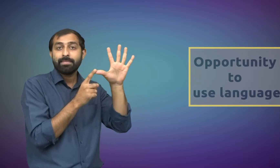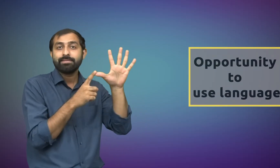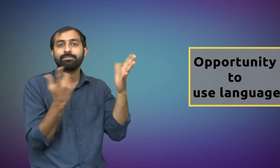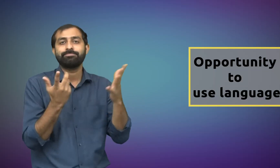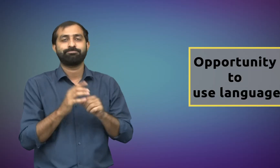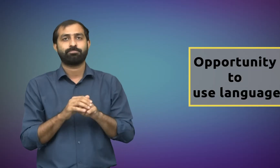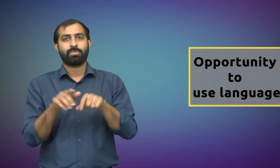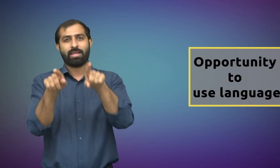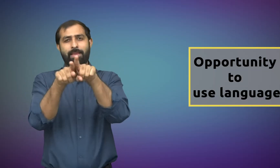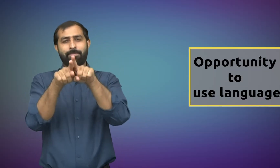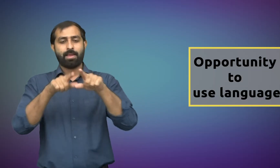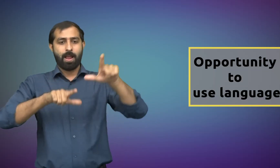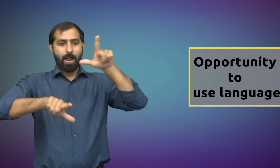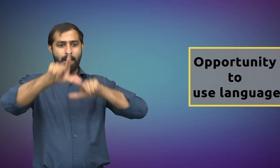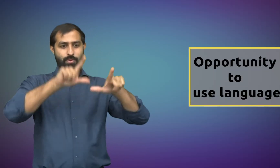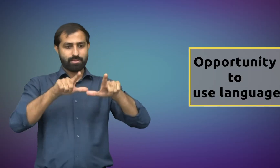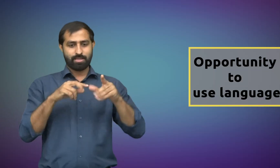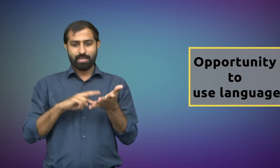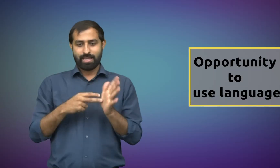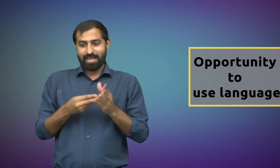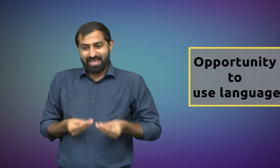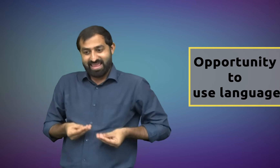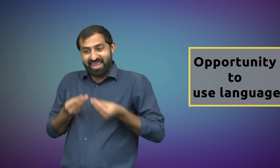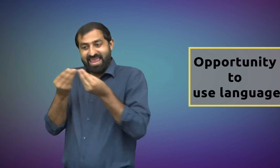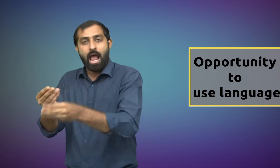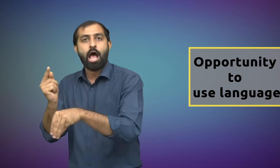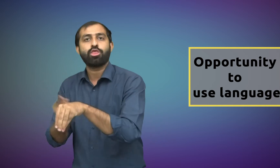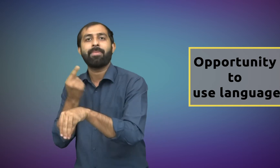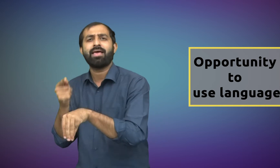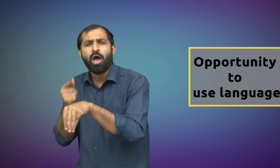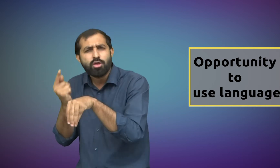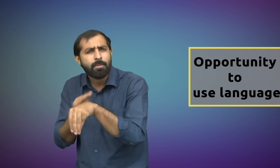5. Opportunity to use language.